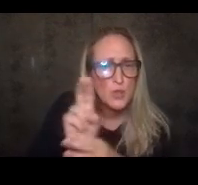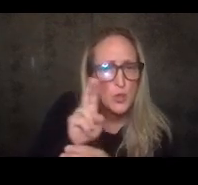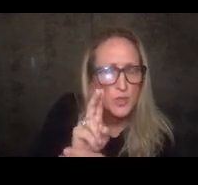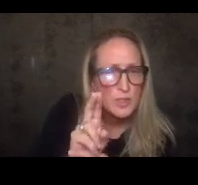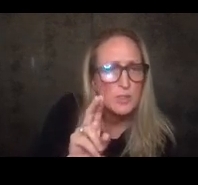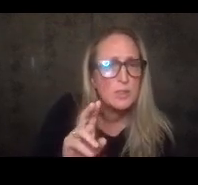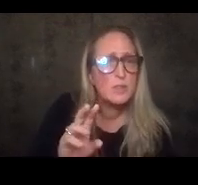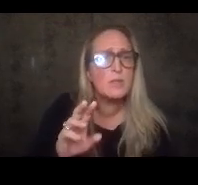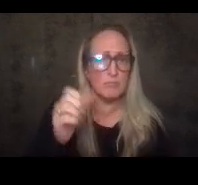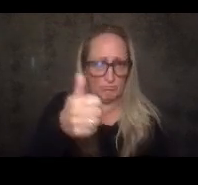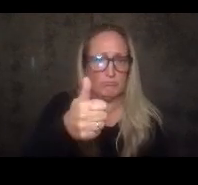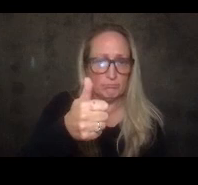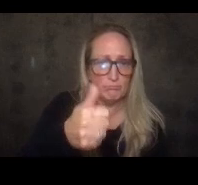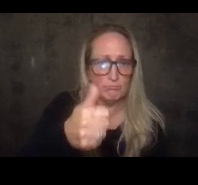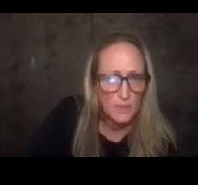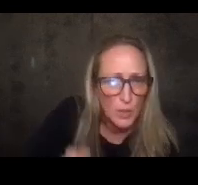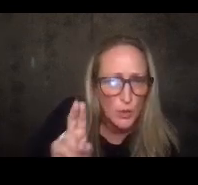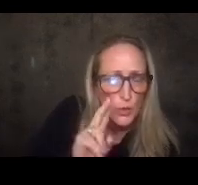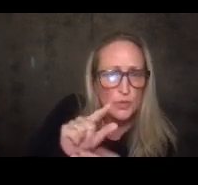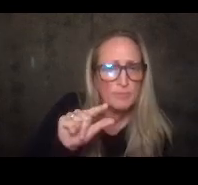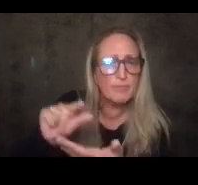To move the mouse pointer. So essentially the numpad.